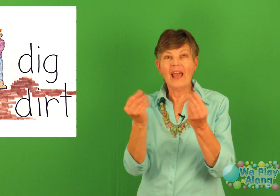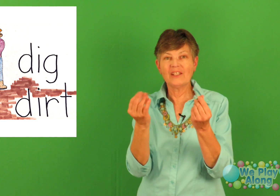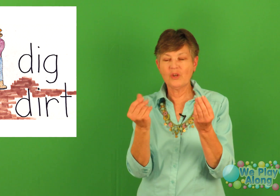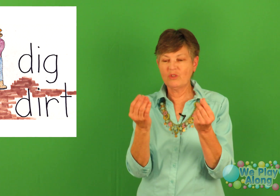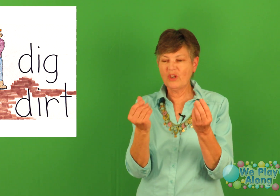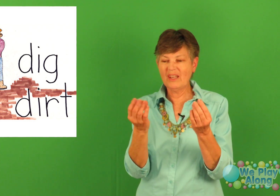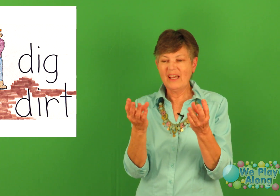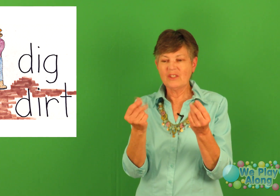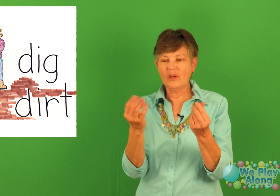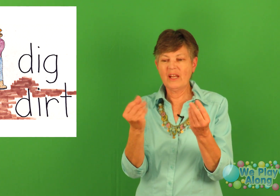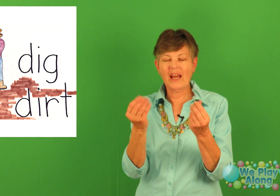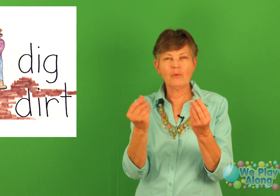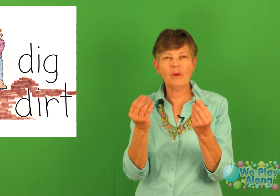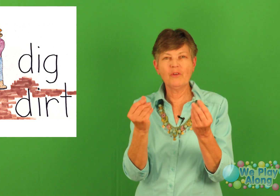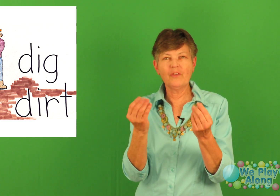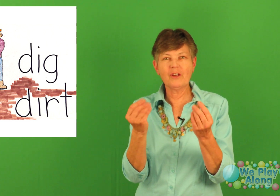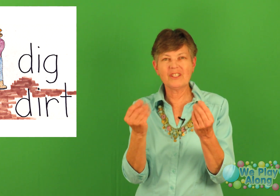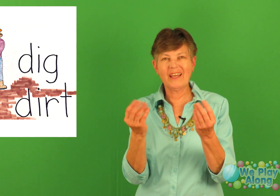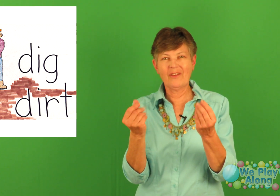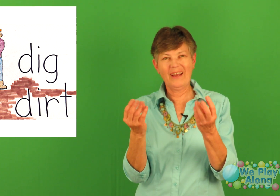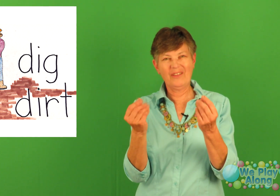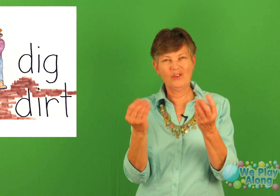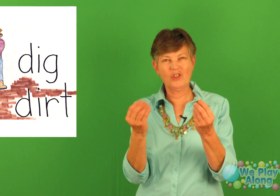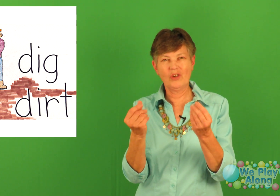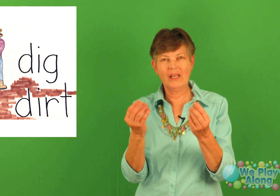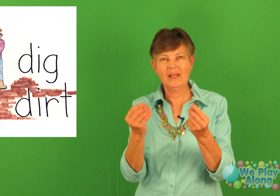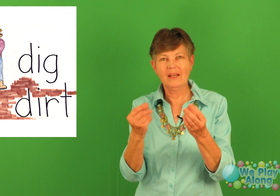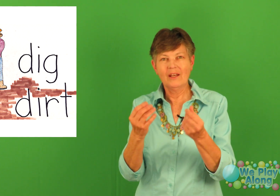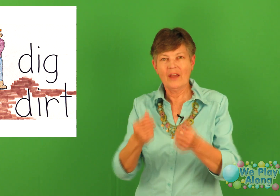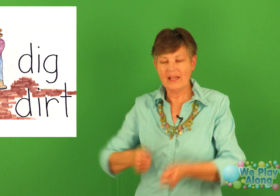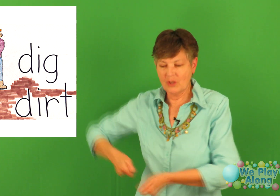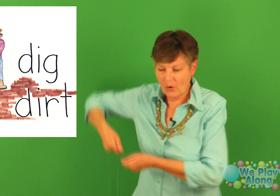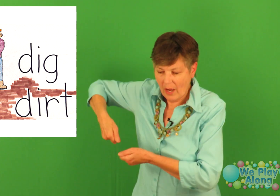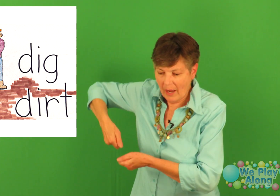so dirt so you kind of rub your fingers together like they're dirty okay so I'm